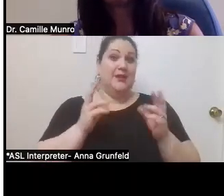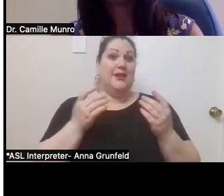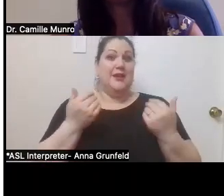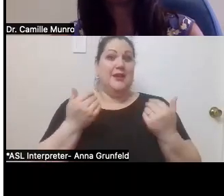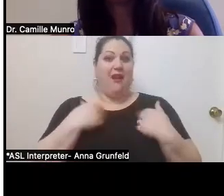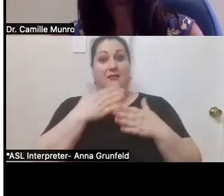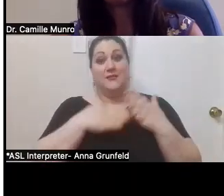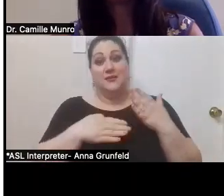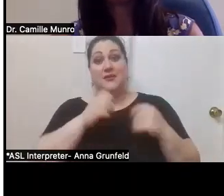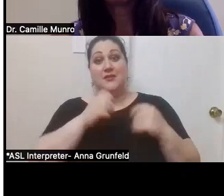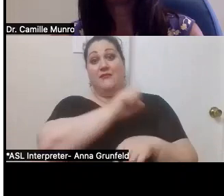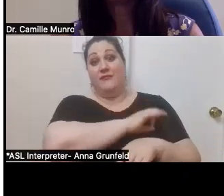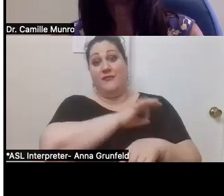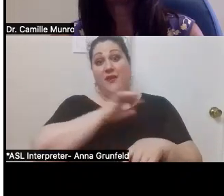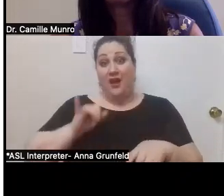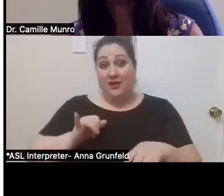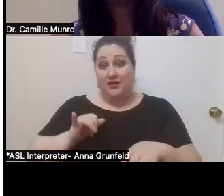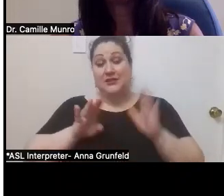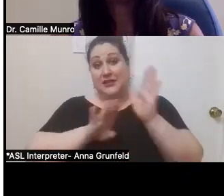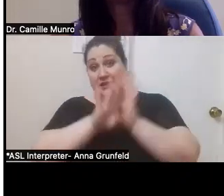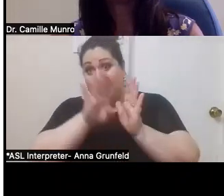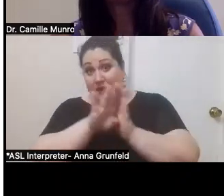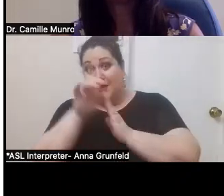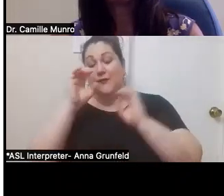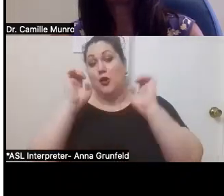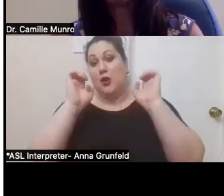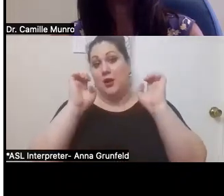development to educate about the accommodations process.